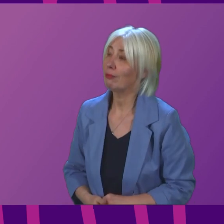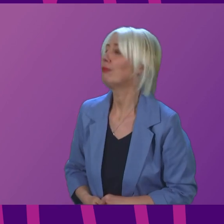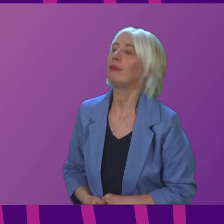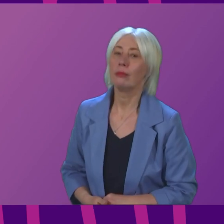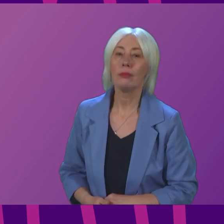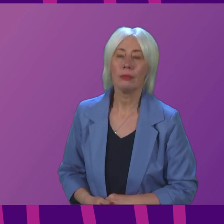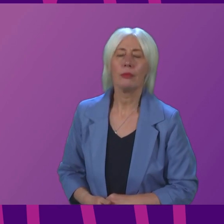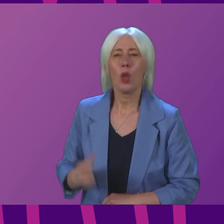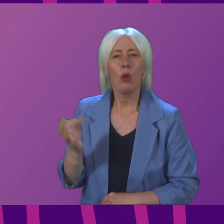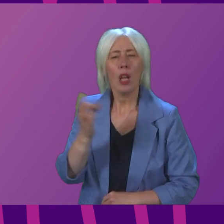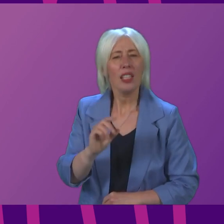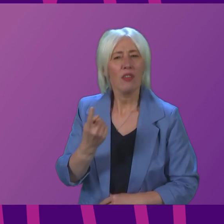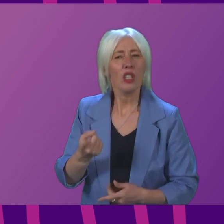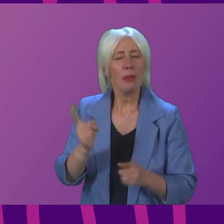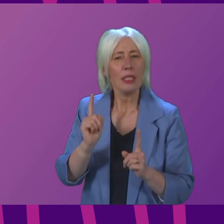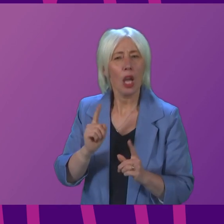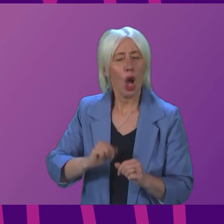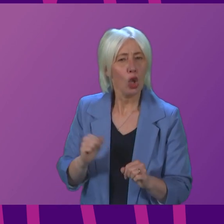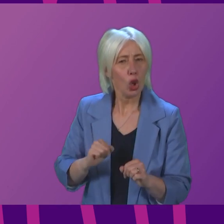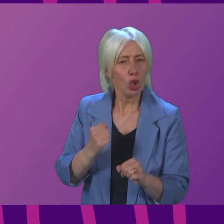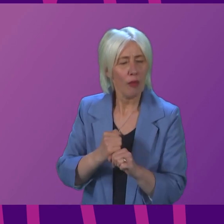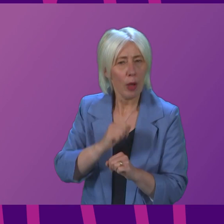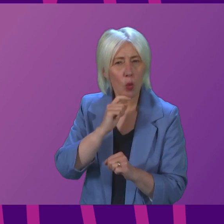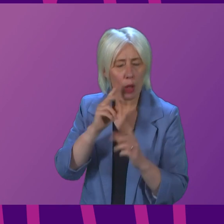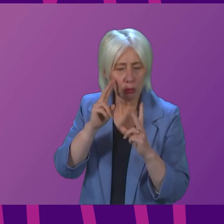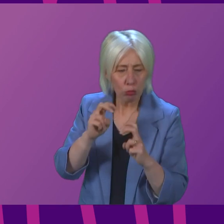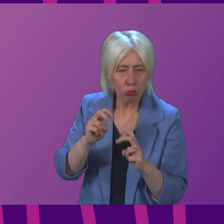To ask the First Minister whether the Scottish Government will investigate the reported increasing